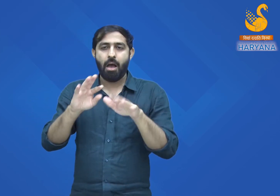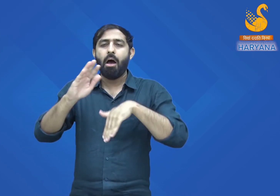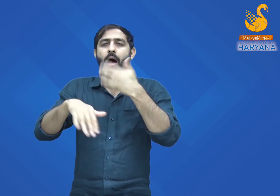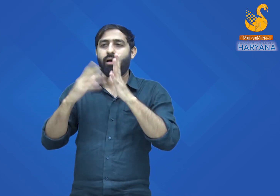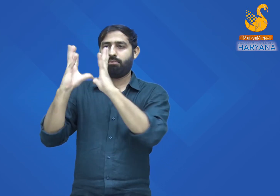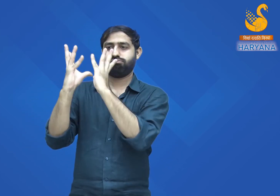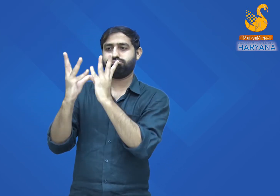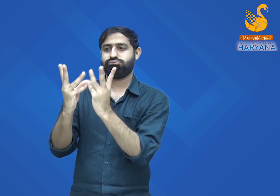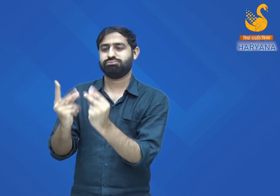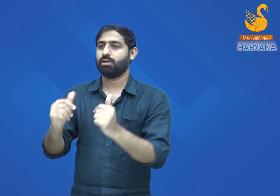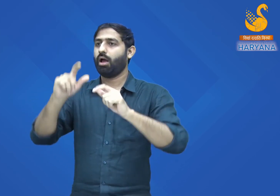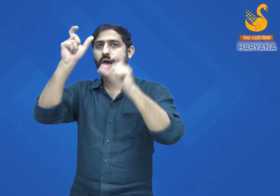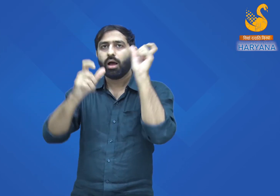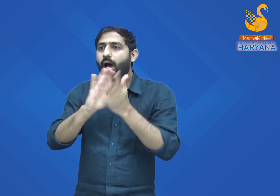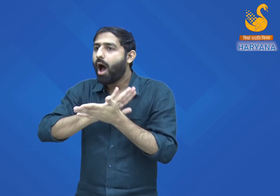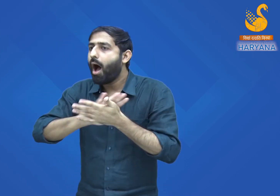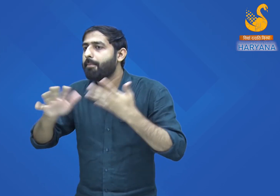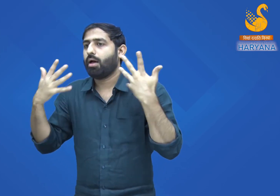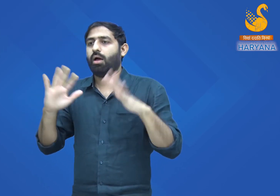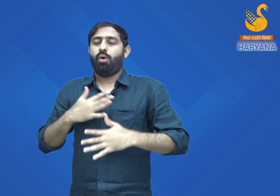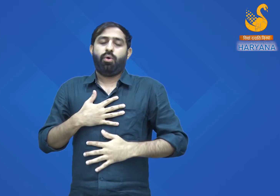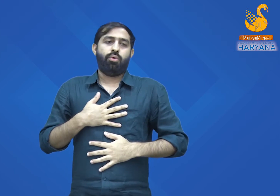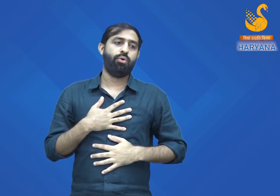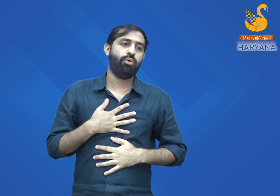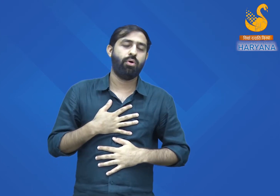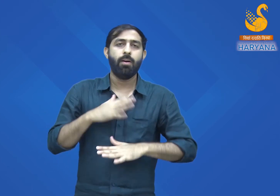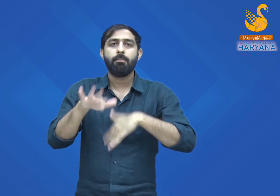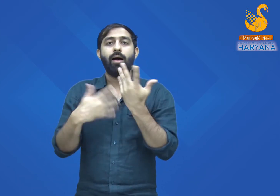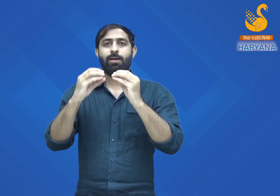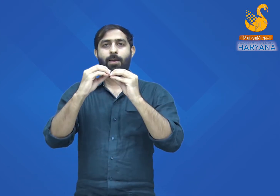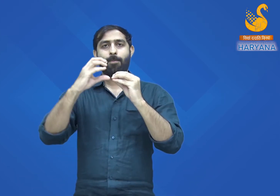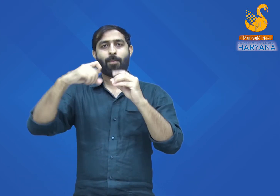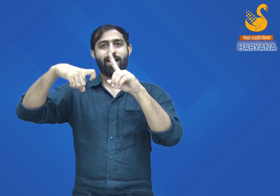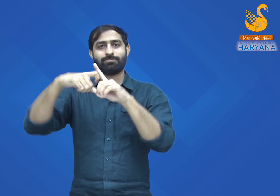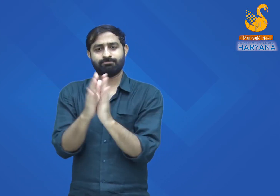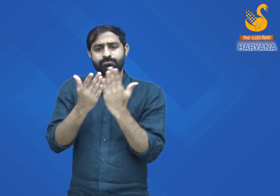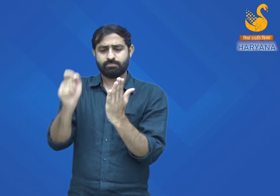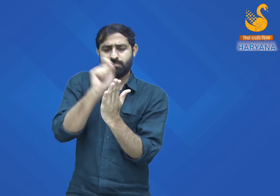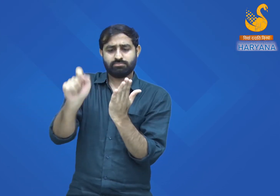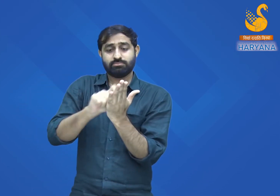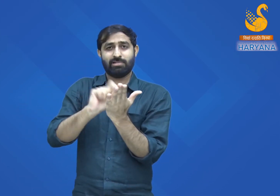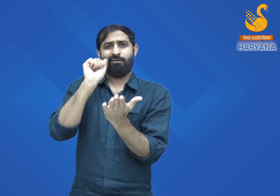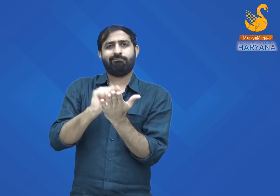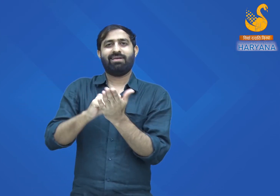all of these are documented in some form or the other. Mostly in the form of print, books and the lessons that are there.